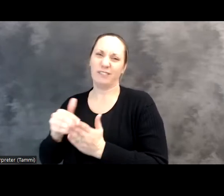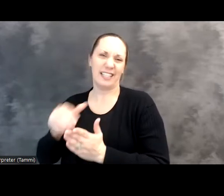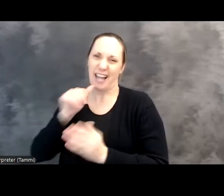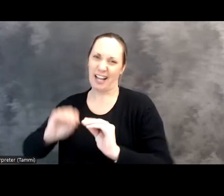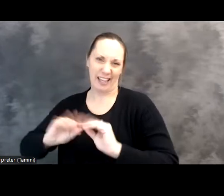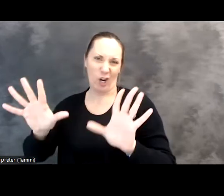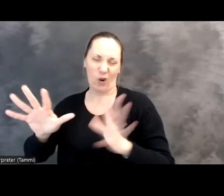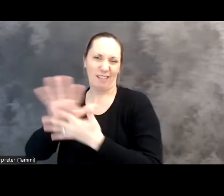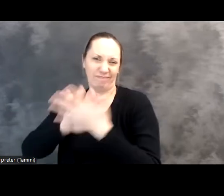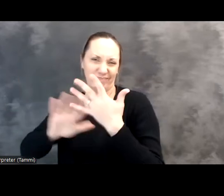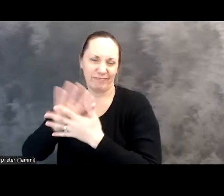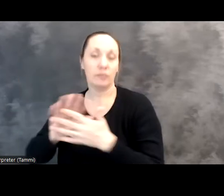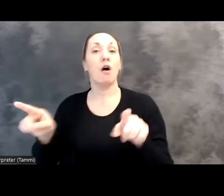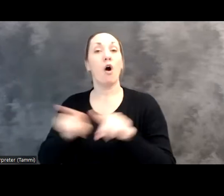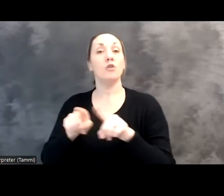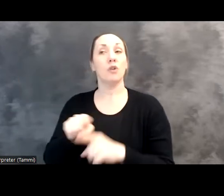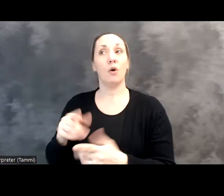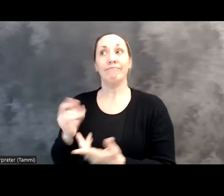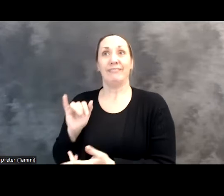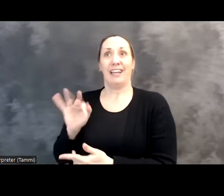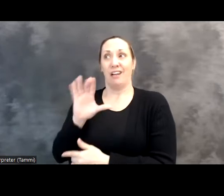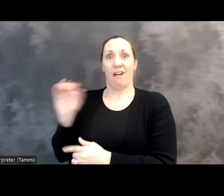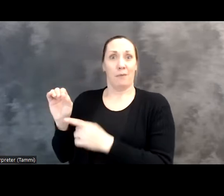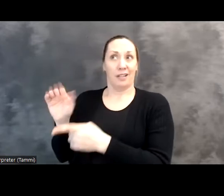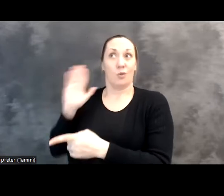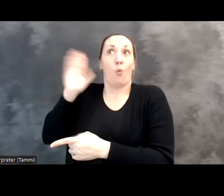to safe, accessible, usable, affordable products is